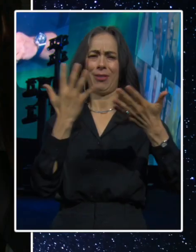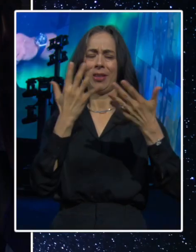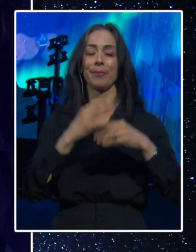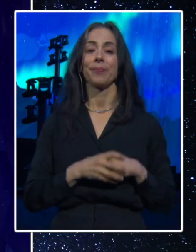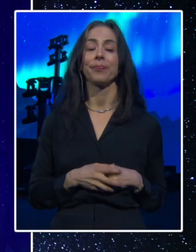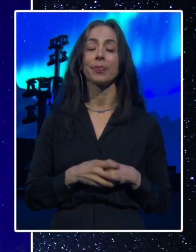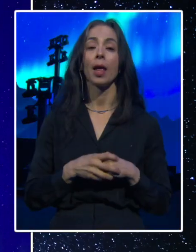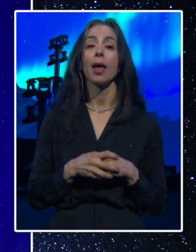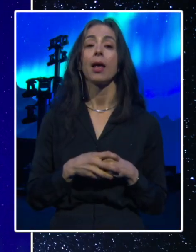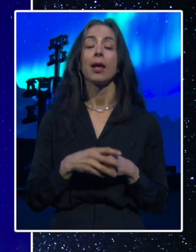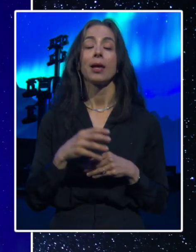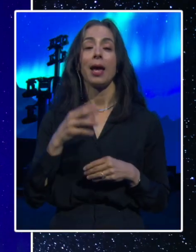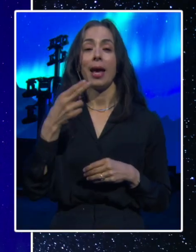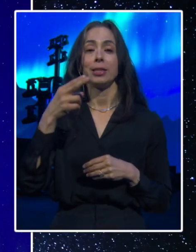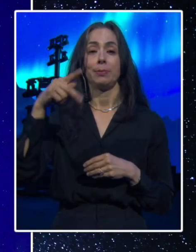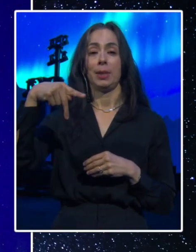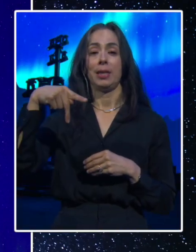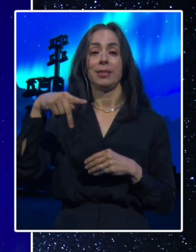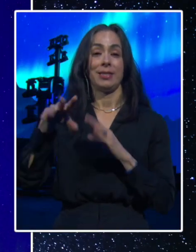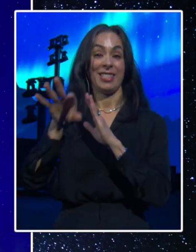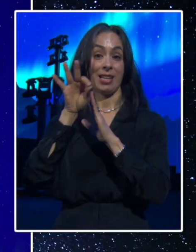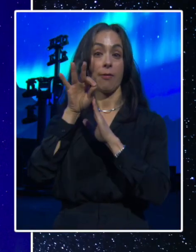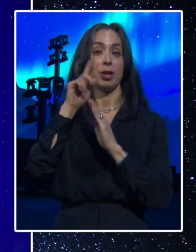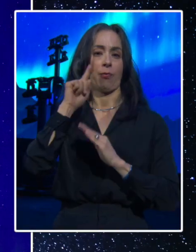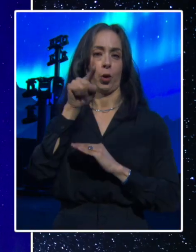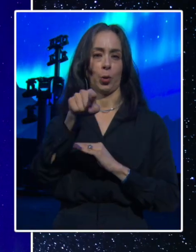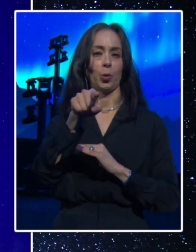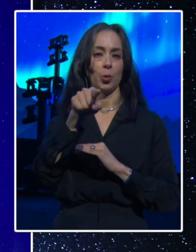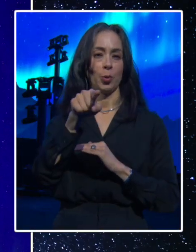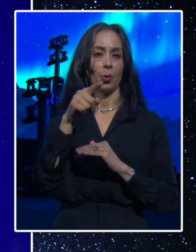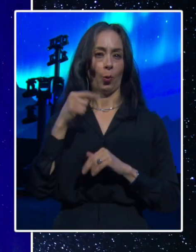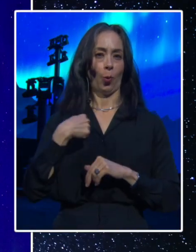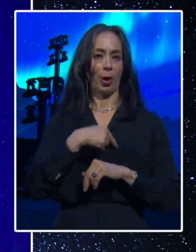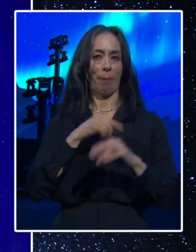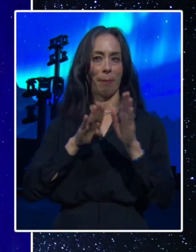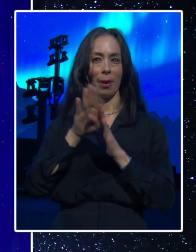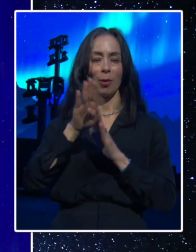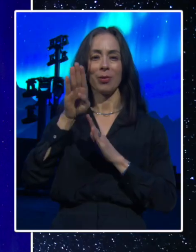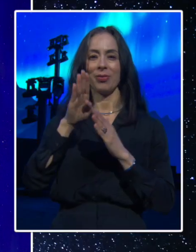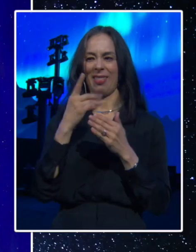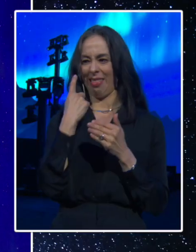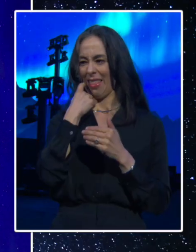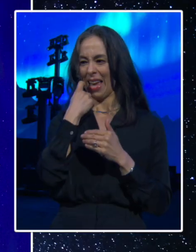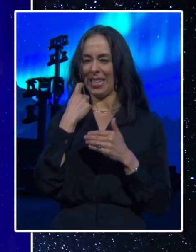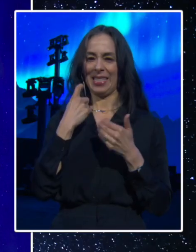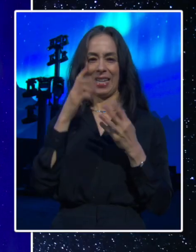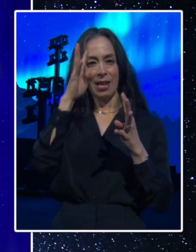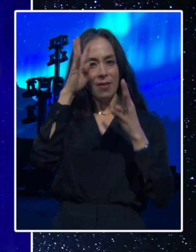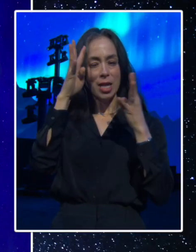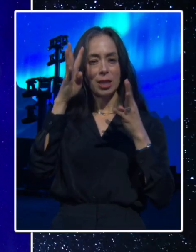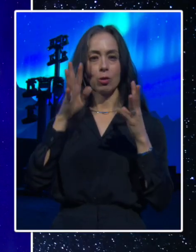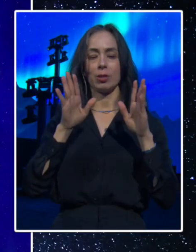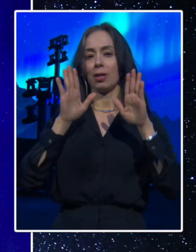HPE Discover is for you. It is where we unveil the latest innovations across our incredible portfolio